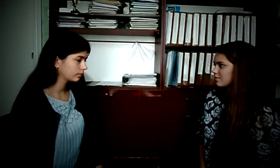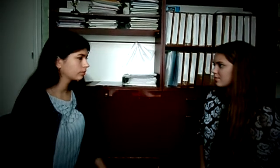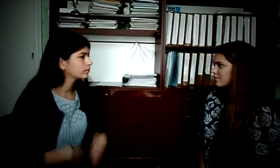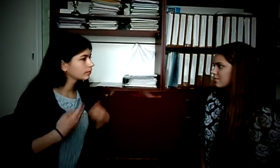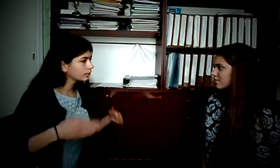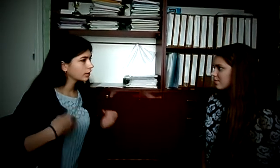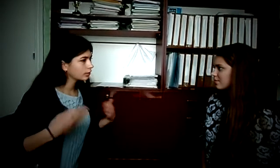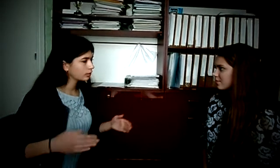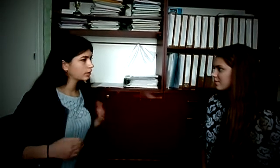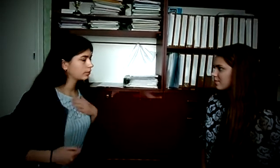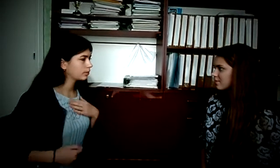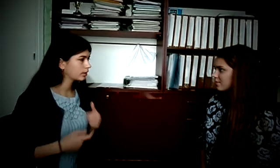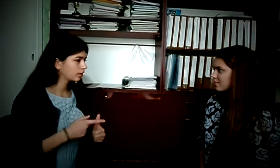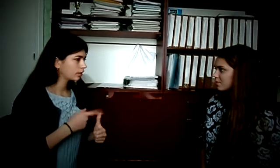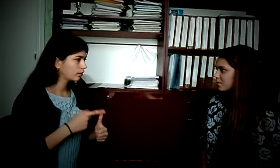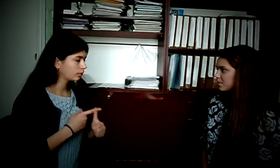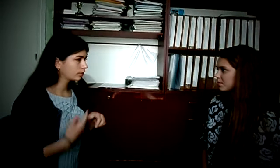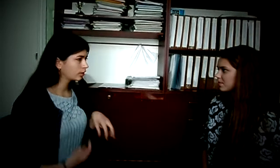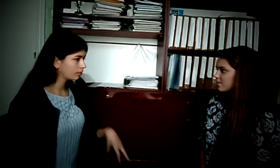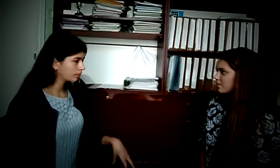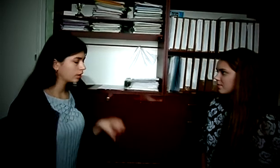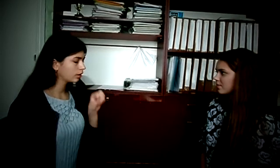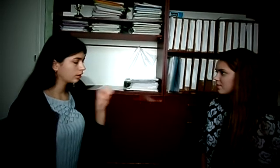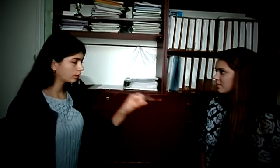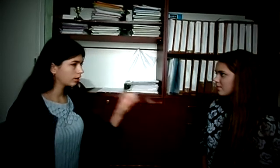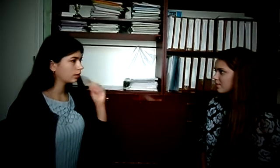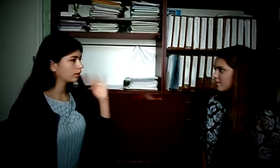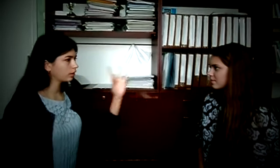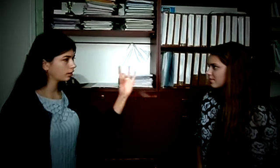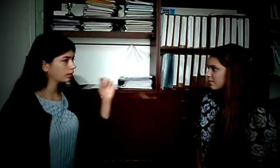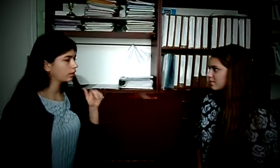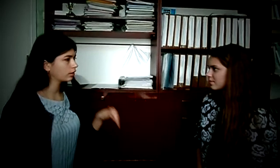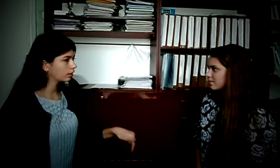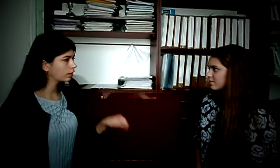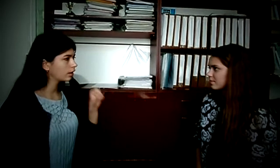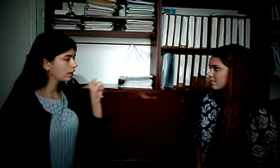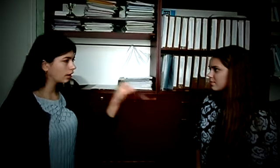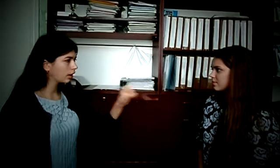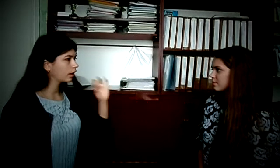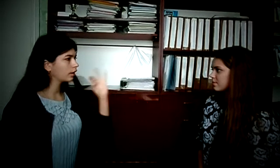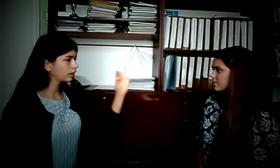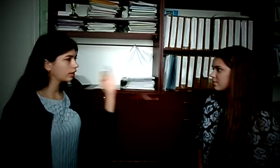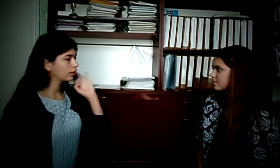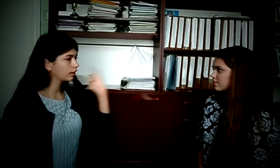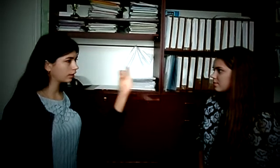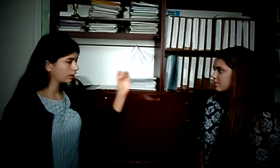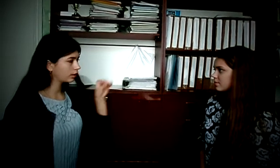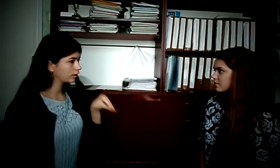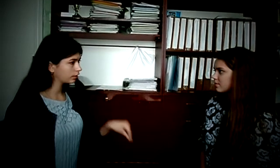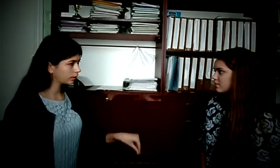Hello.My name is Margarita.